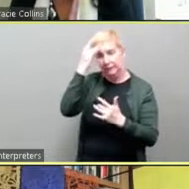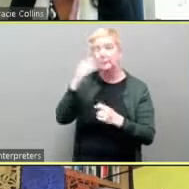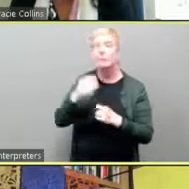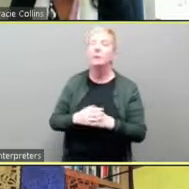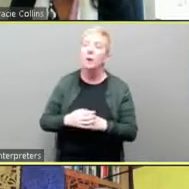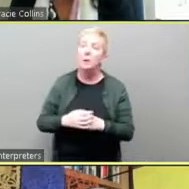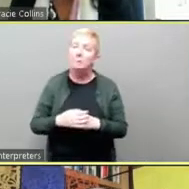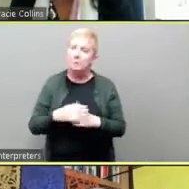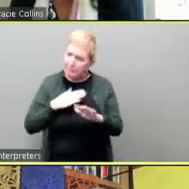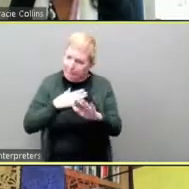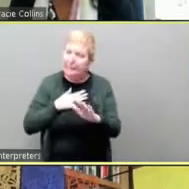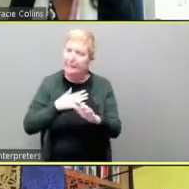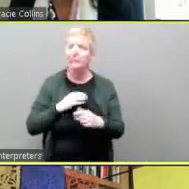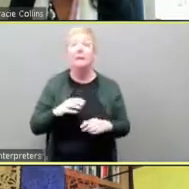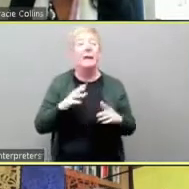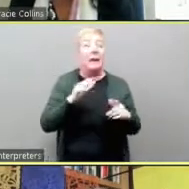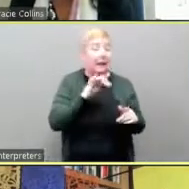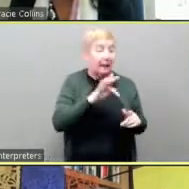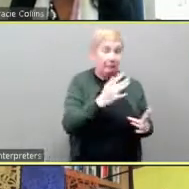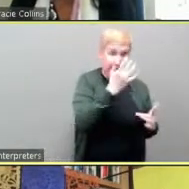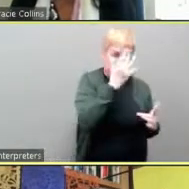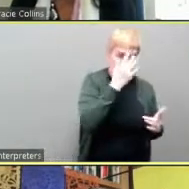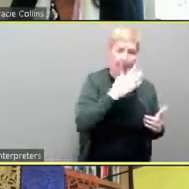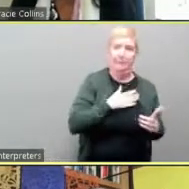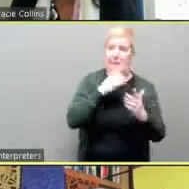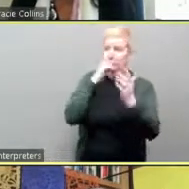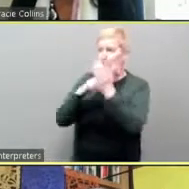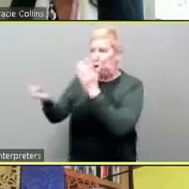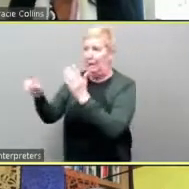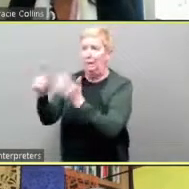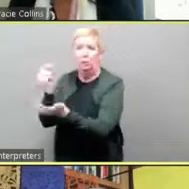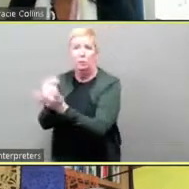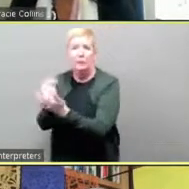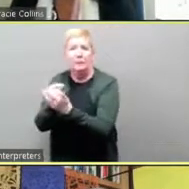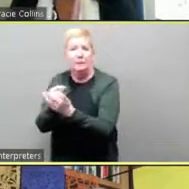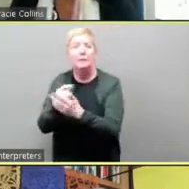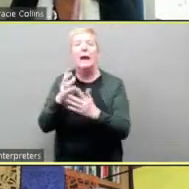committed with us through the summer here. And it's still the safest thing.